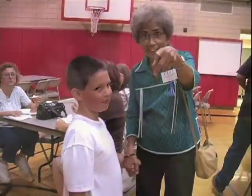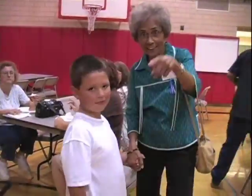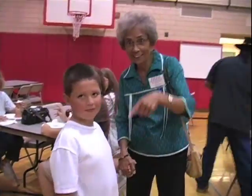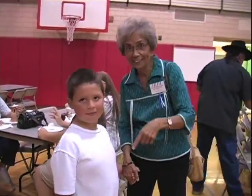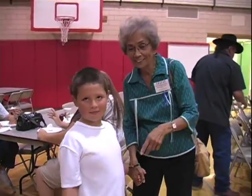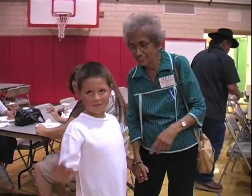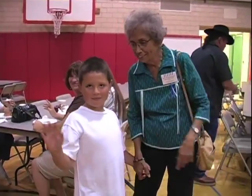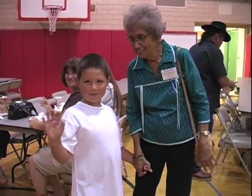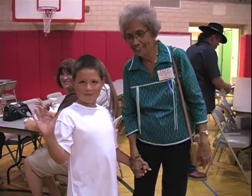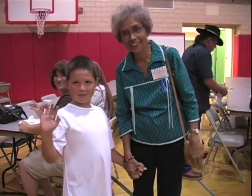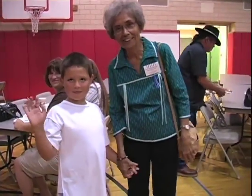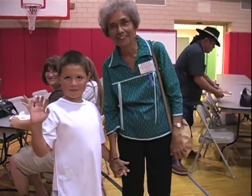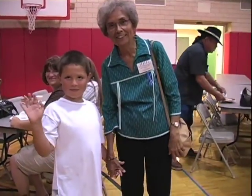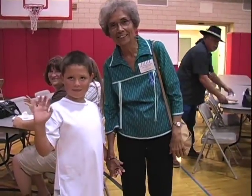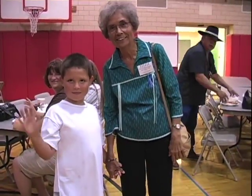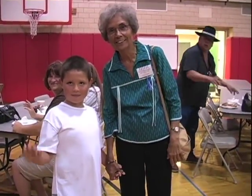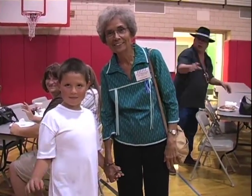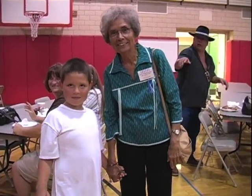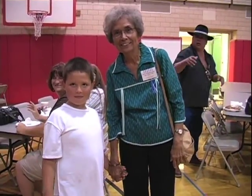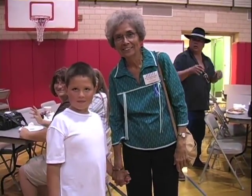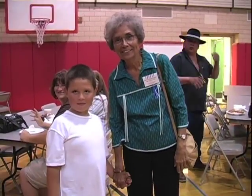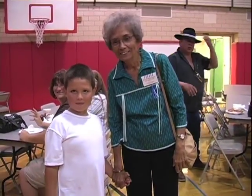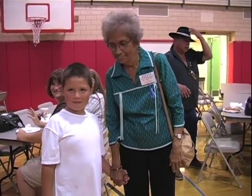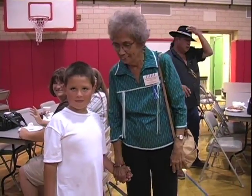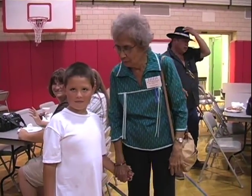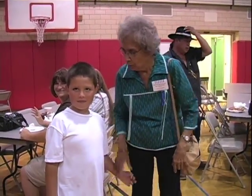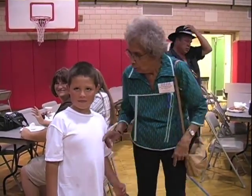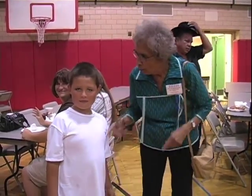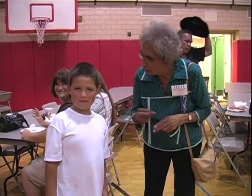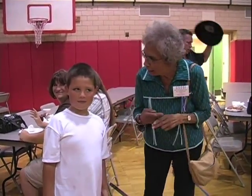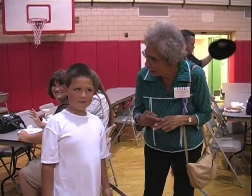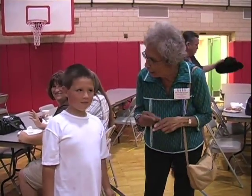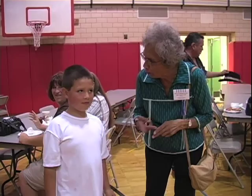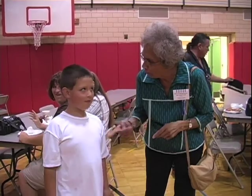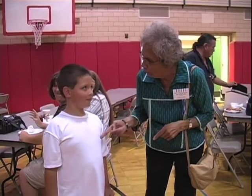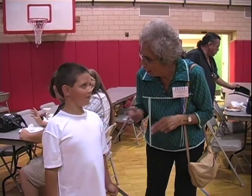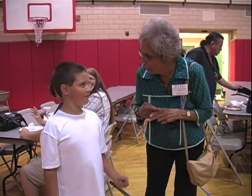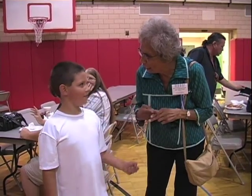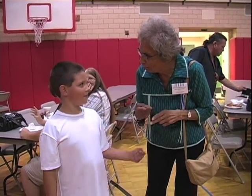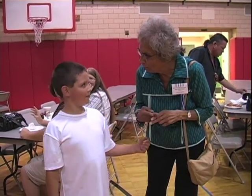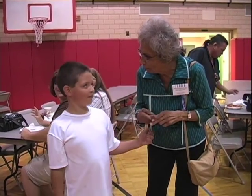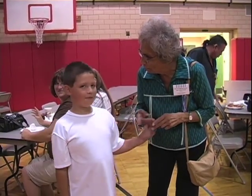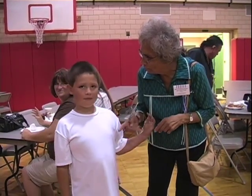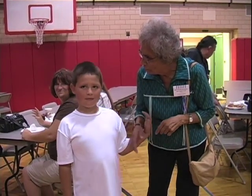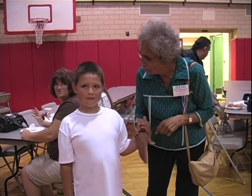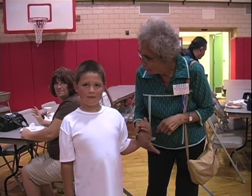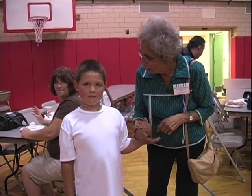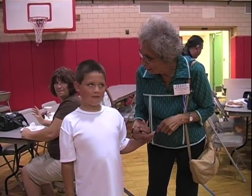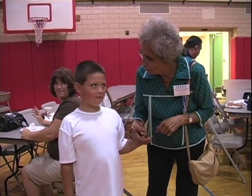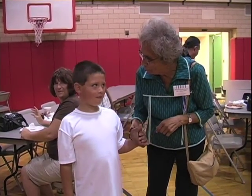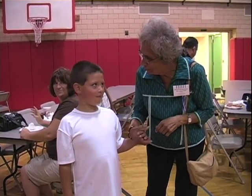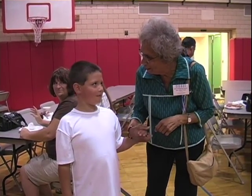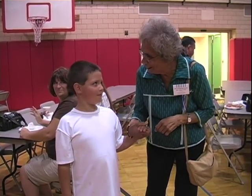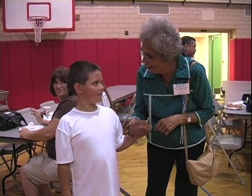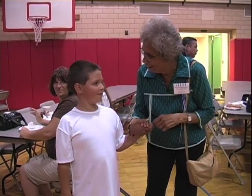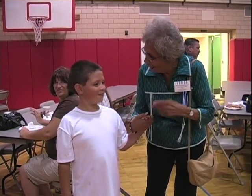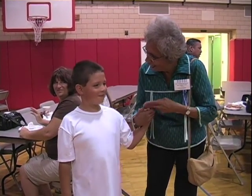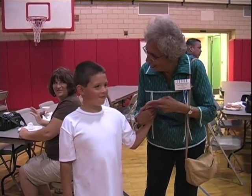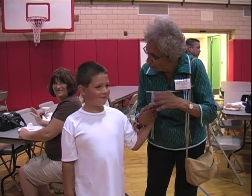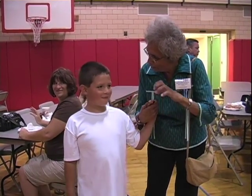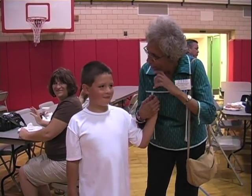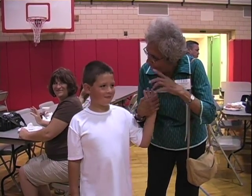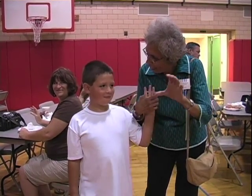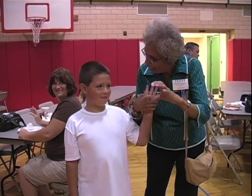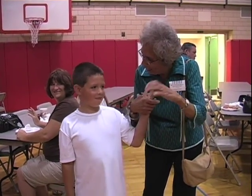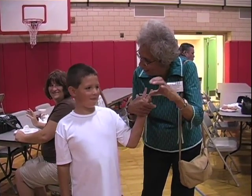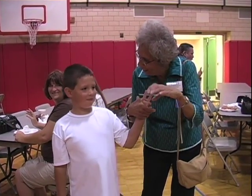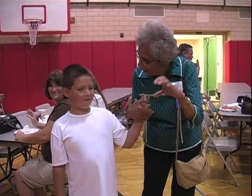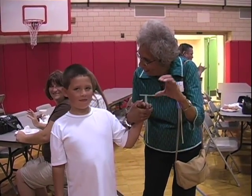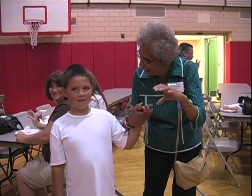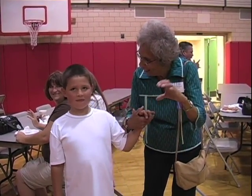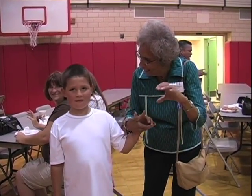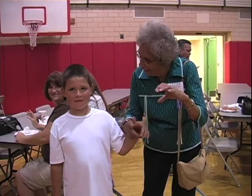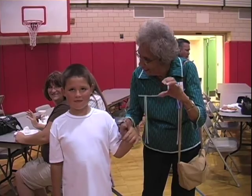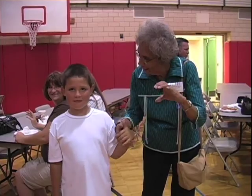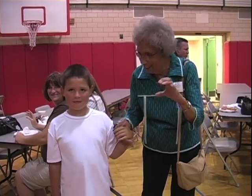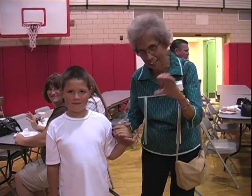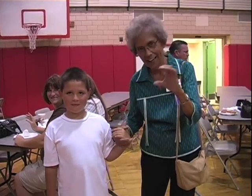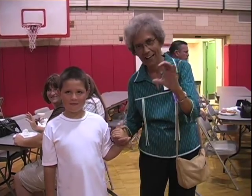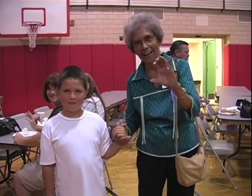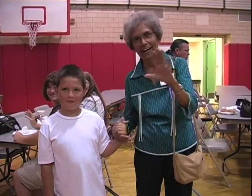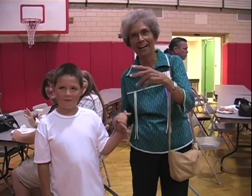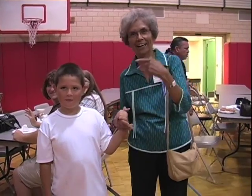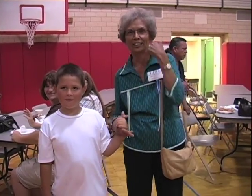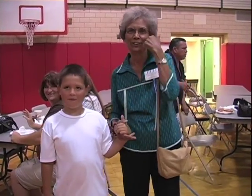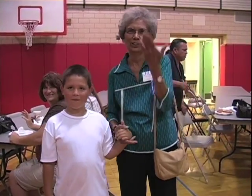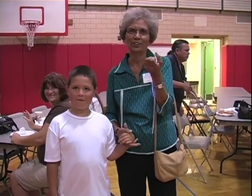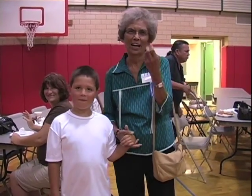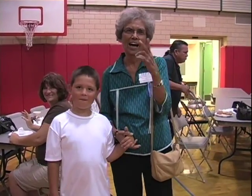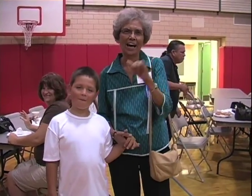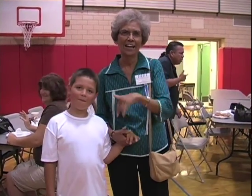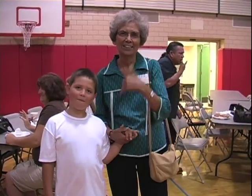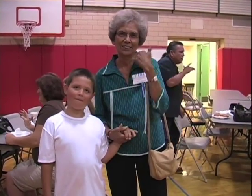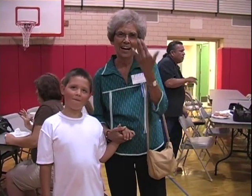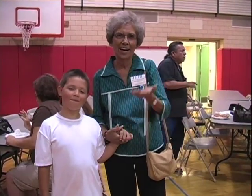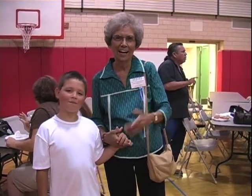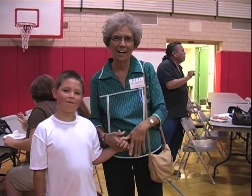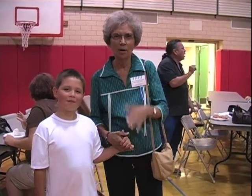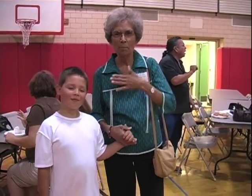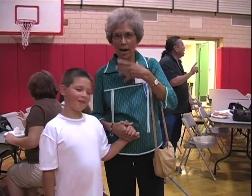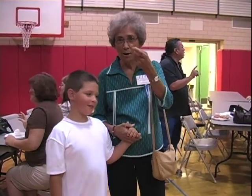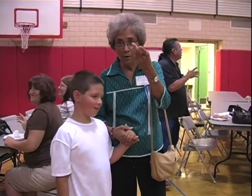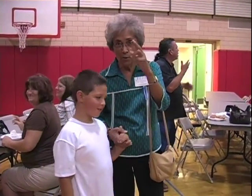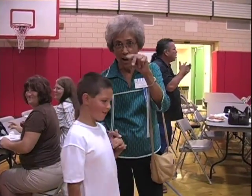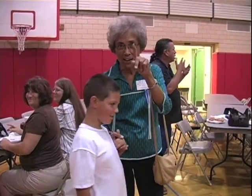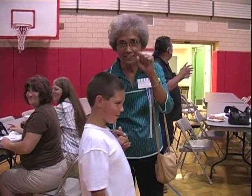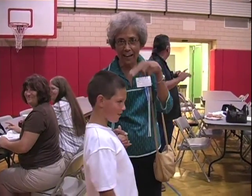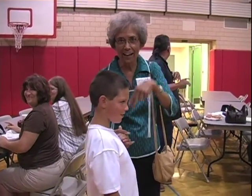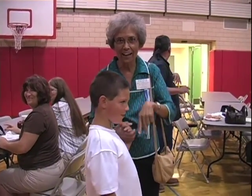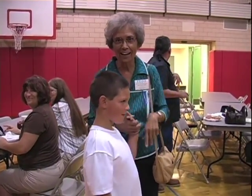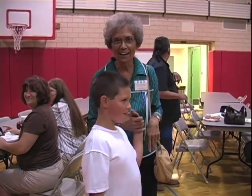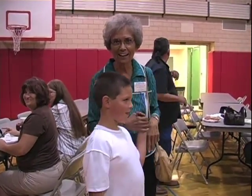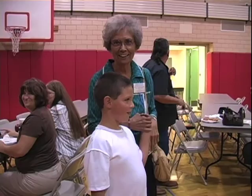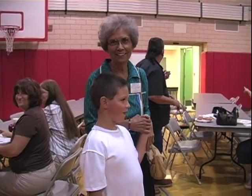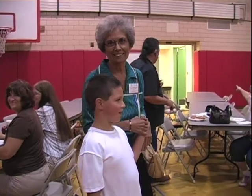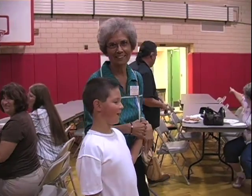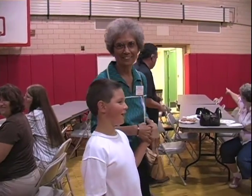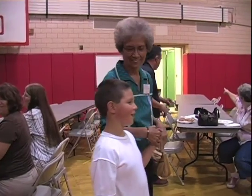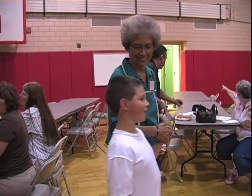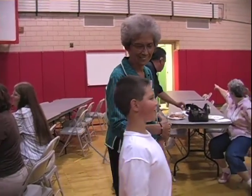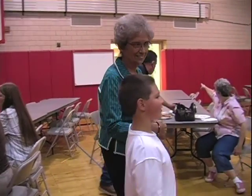Hi hi! What is your name? Name? Tell them… Charles.. Charles.. He is shy.. He is my grandson.